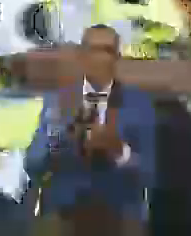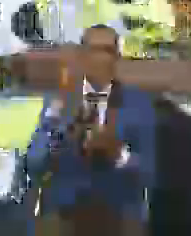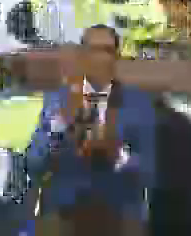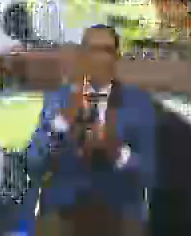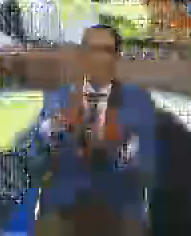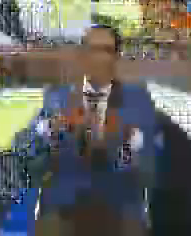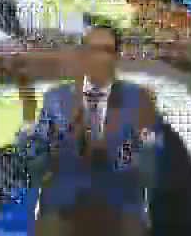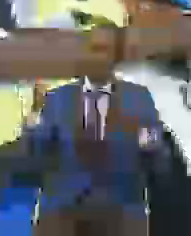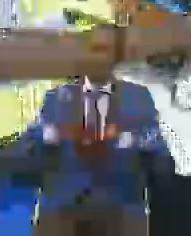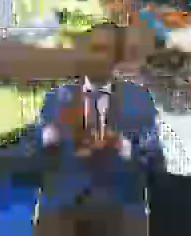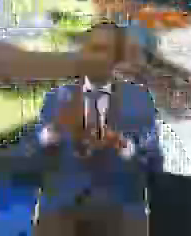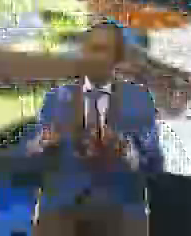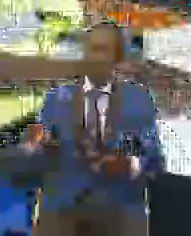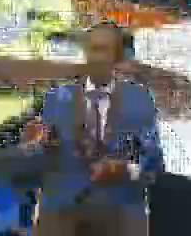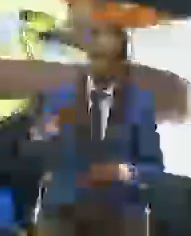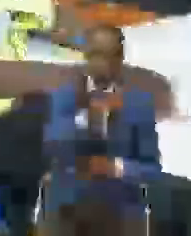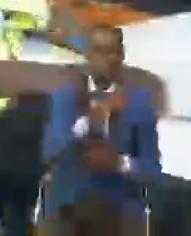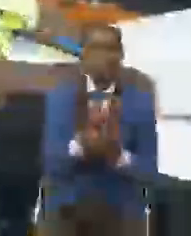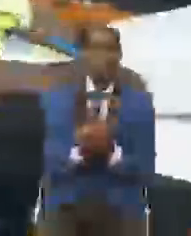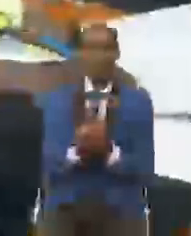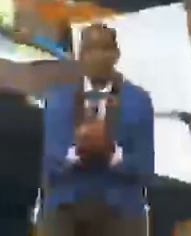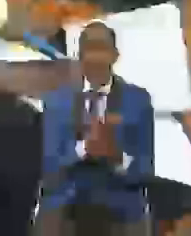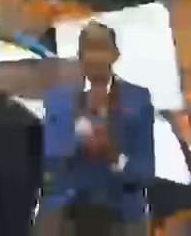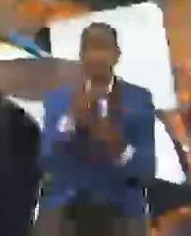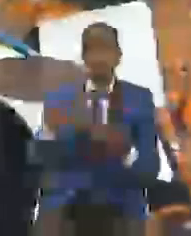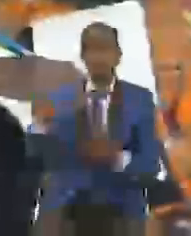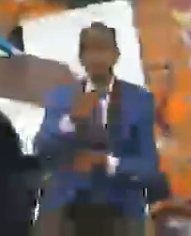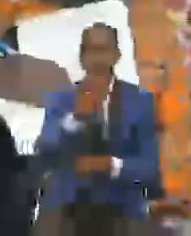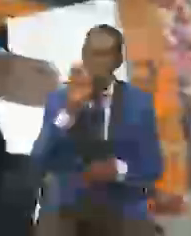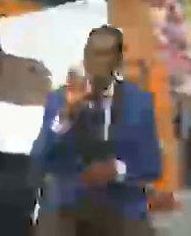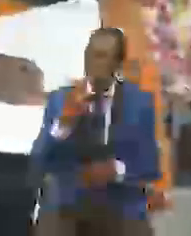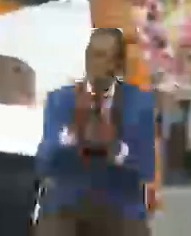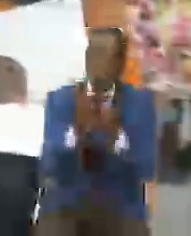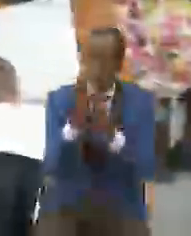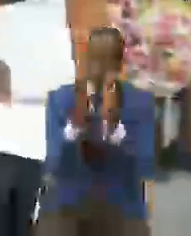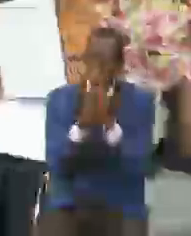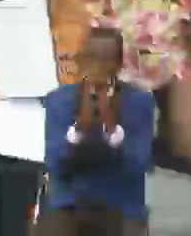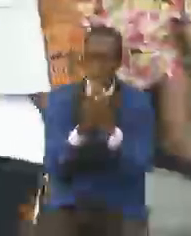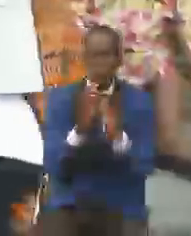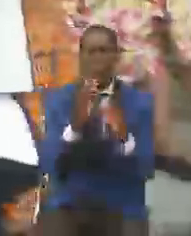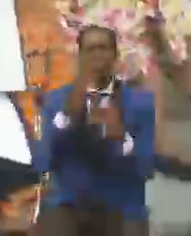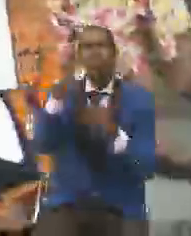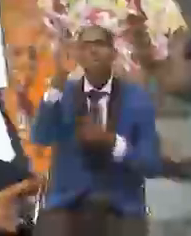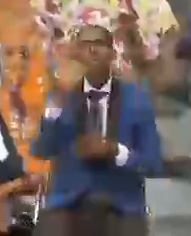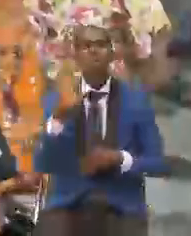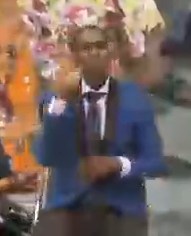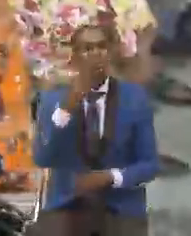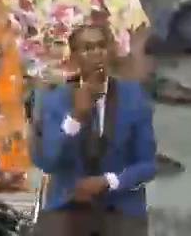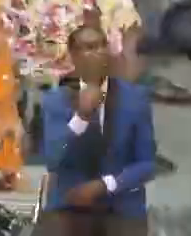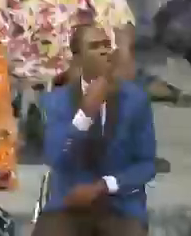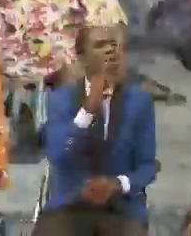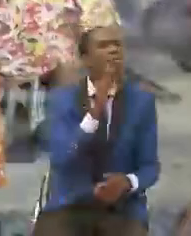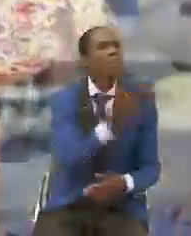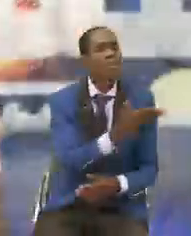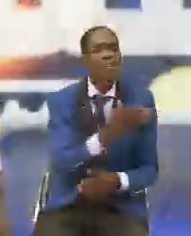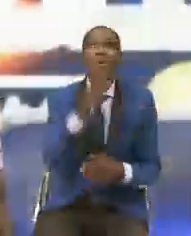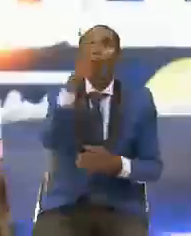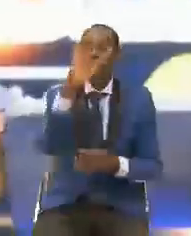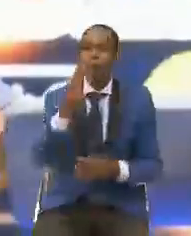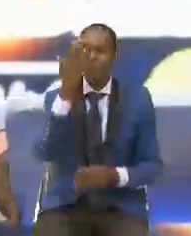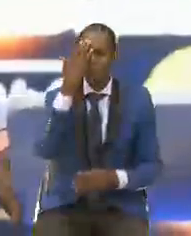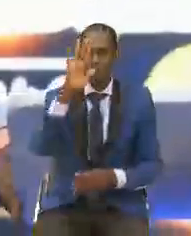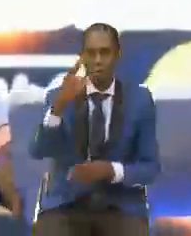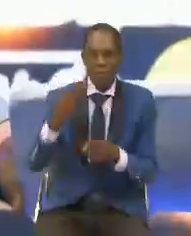knock and it shall be opened unto you when you're knocked tonight god will not say oh it's there